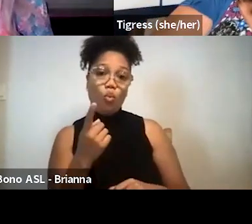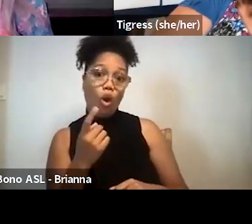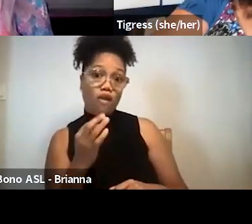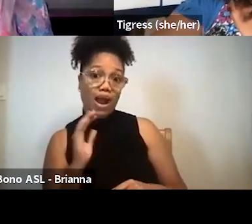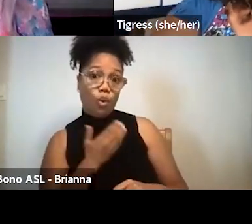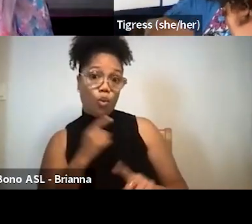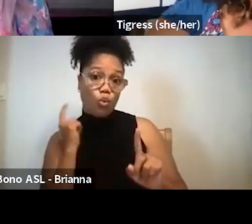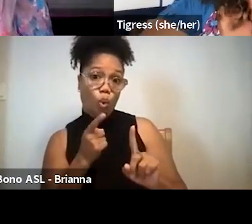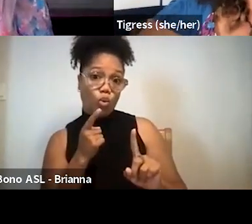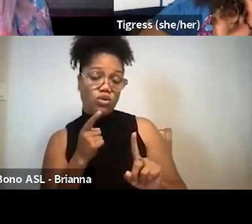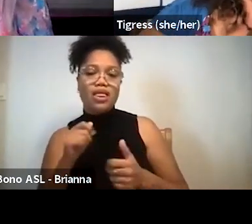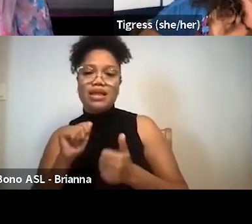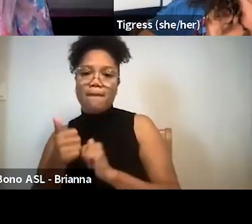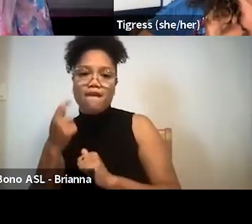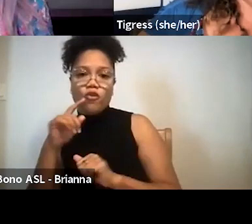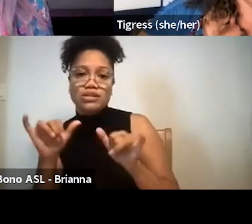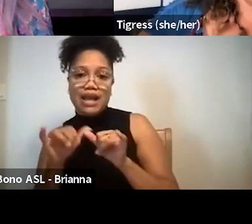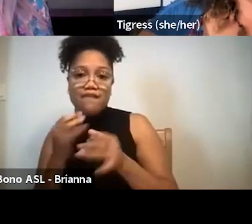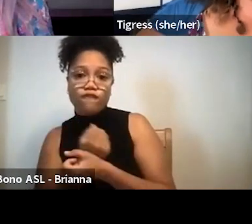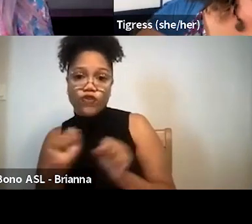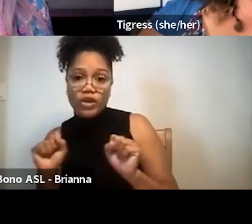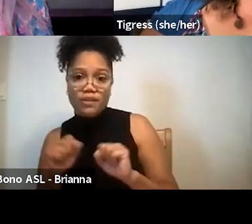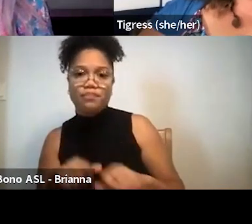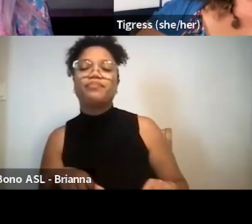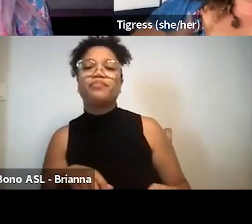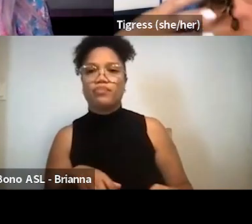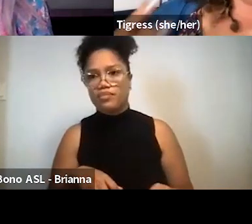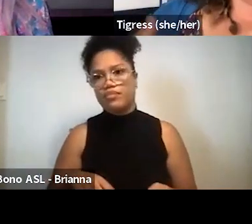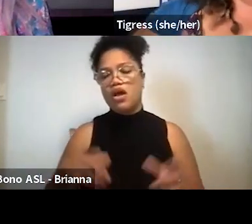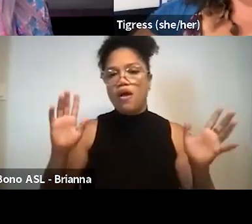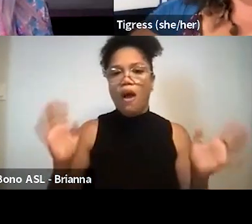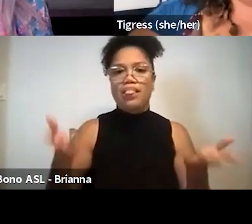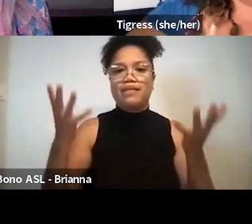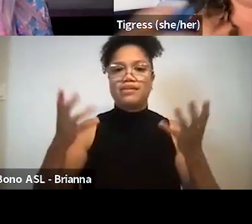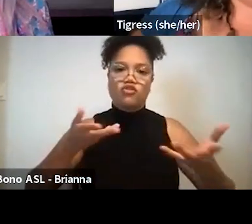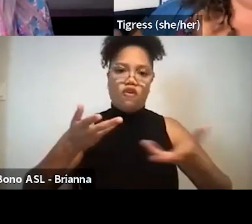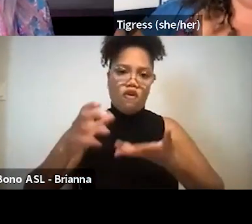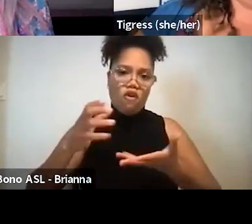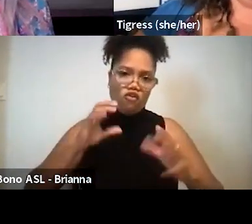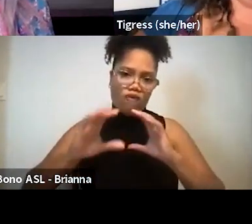and I know from dose perspective, this is a really important piece, is just uplifting the conversation about this issue.